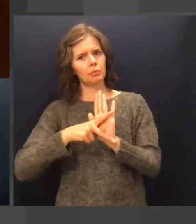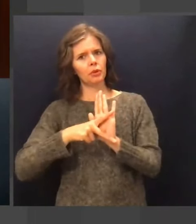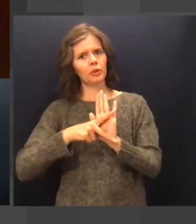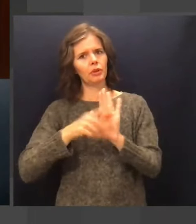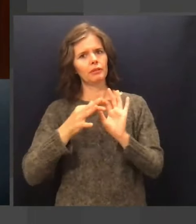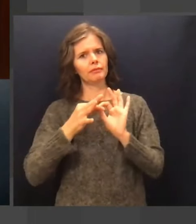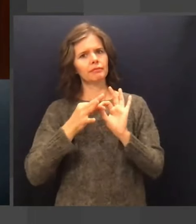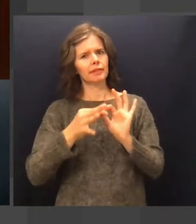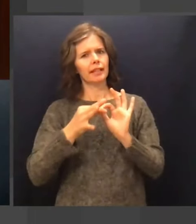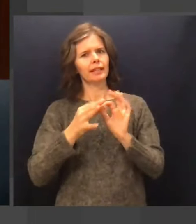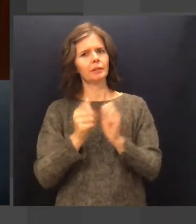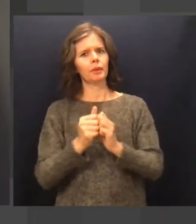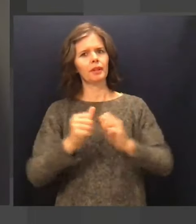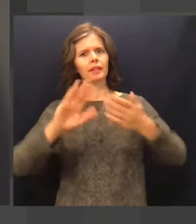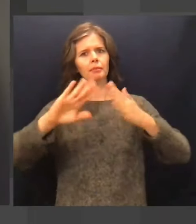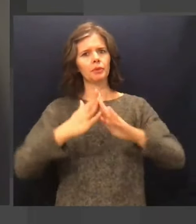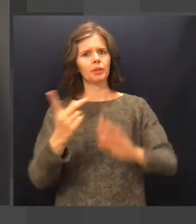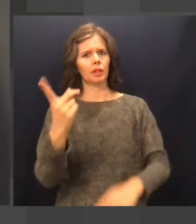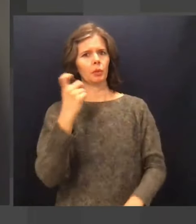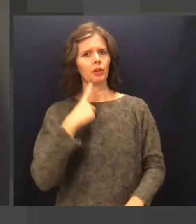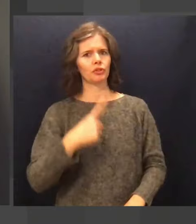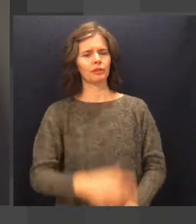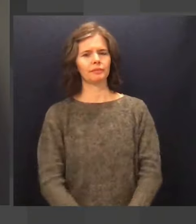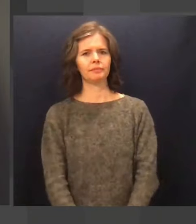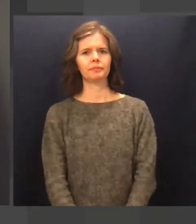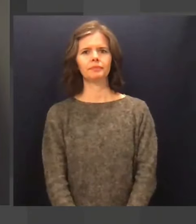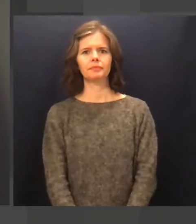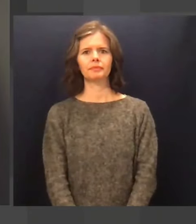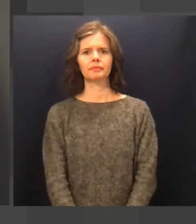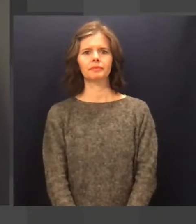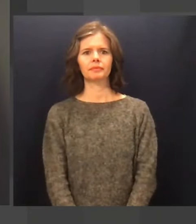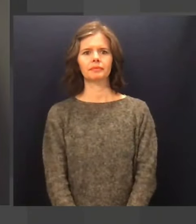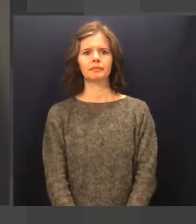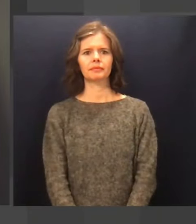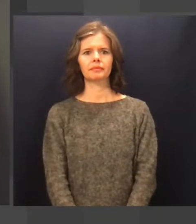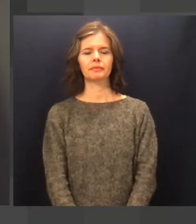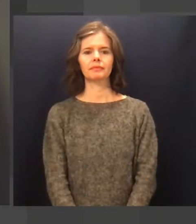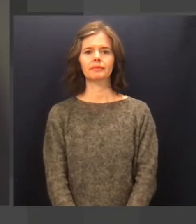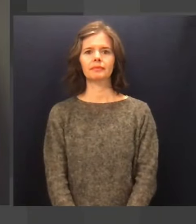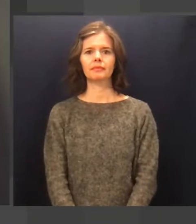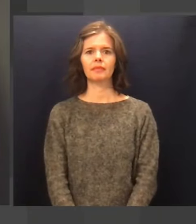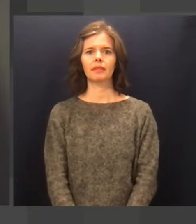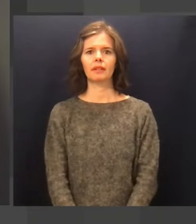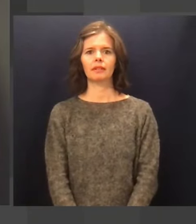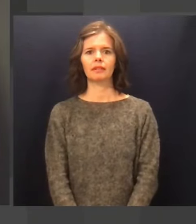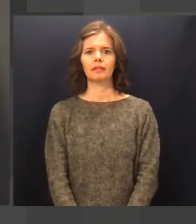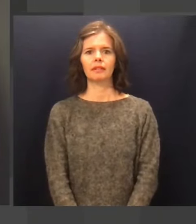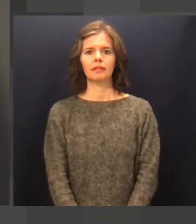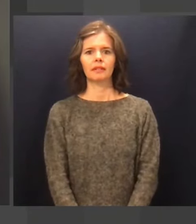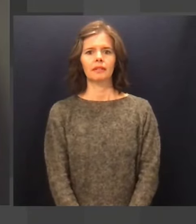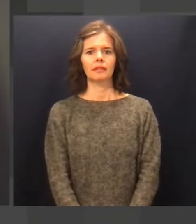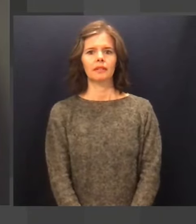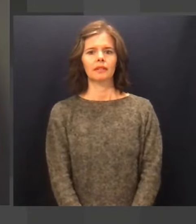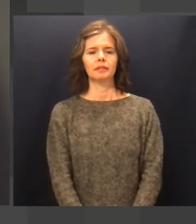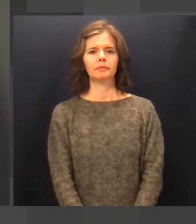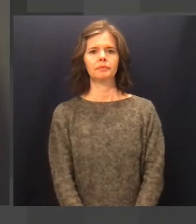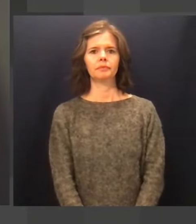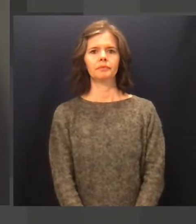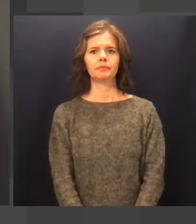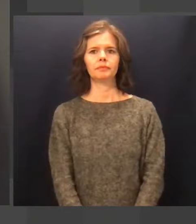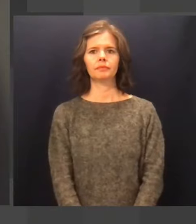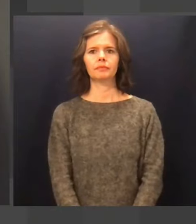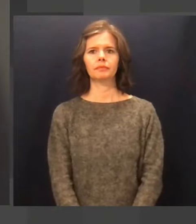DIRECTLY TO A COMMUNITY QUESTION